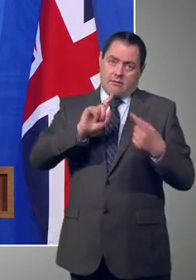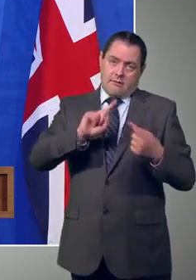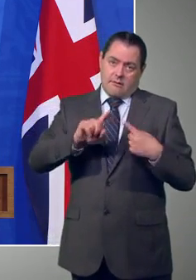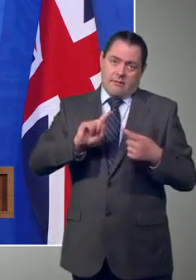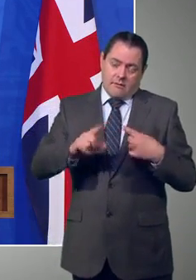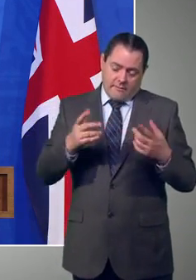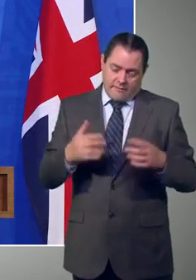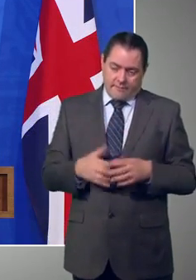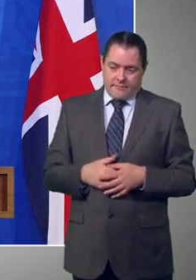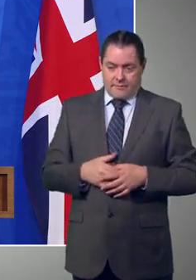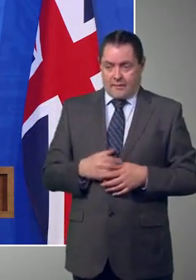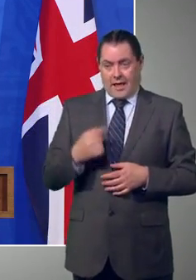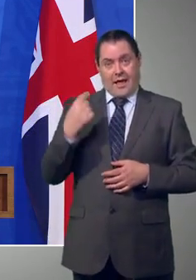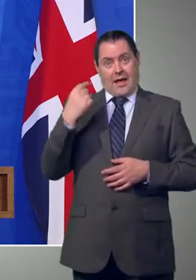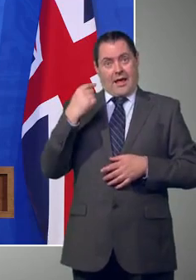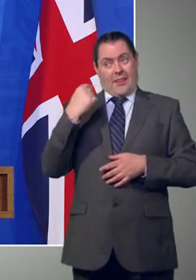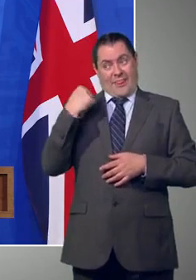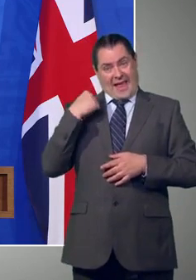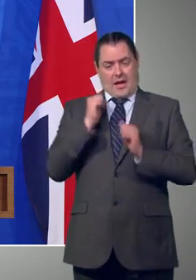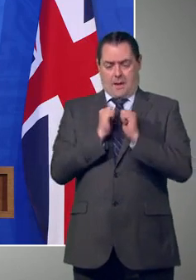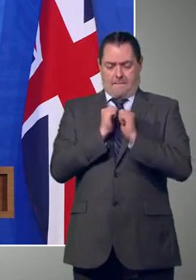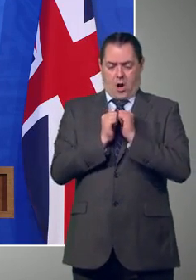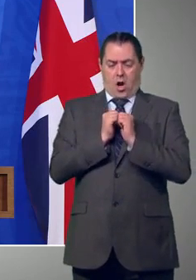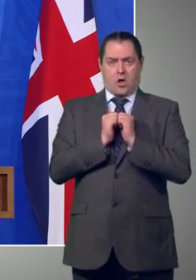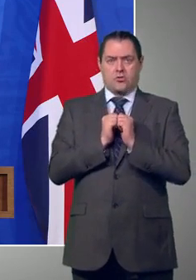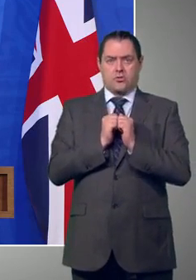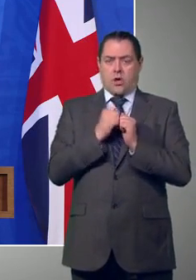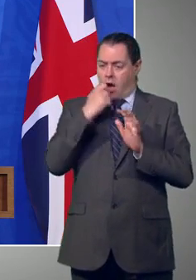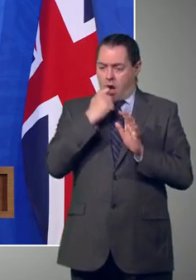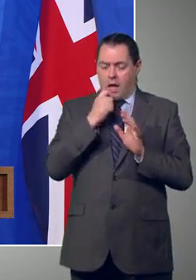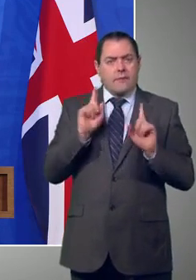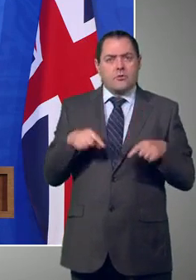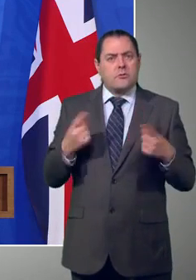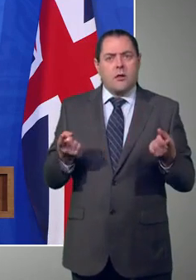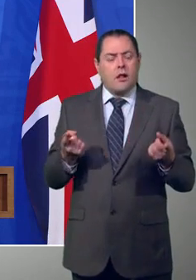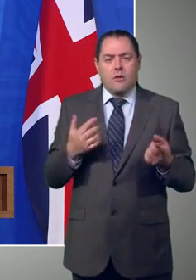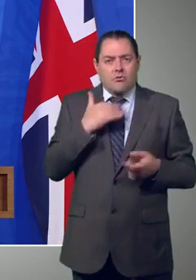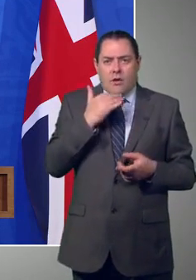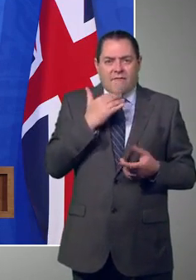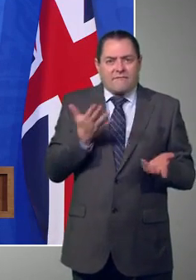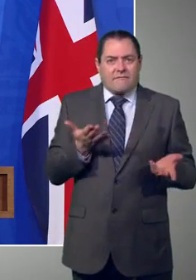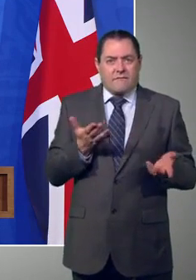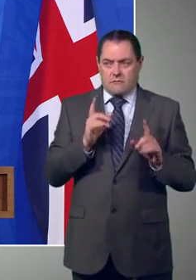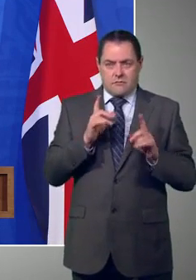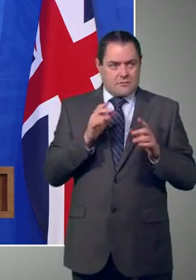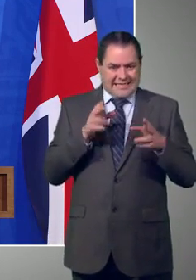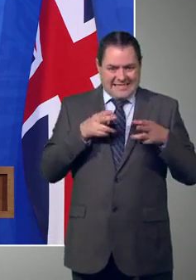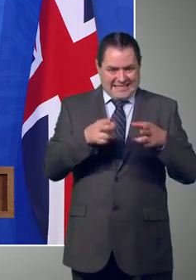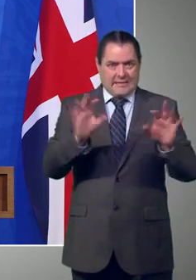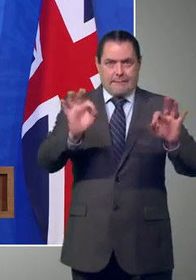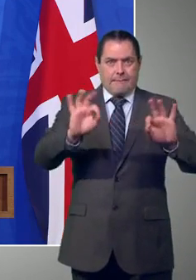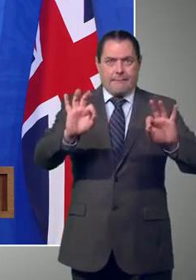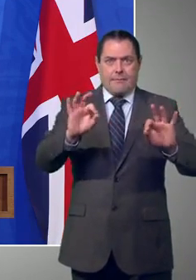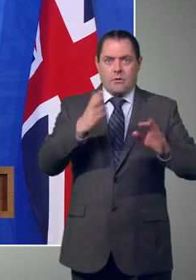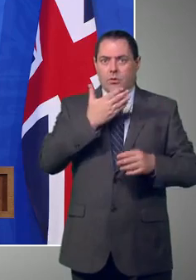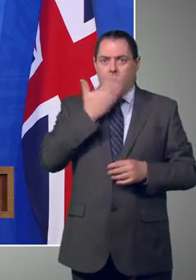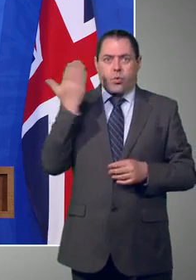have the testing capacity at the start of the pandemic, it